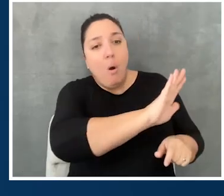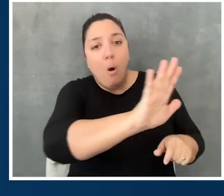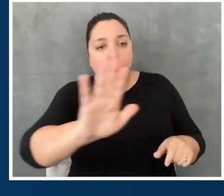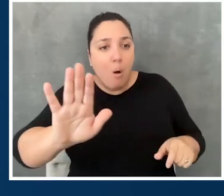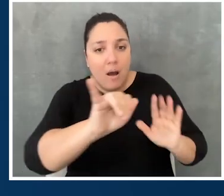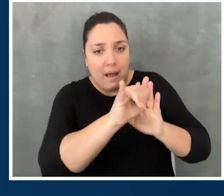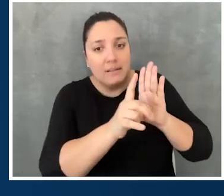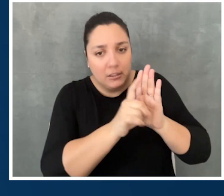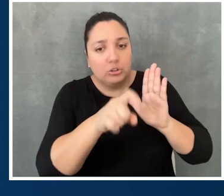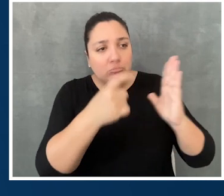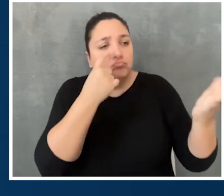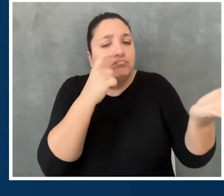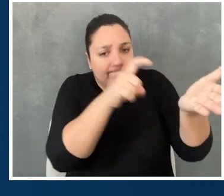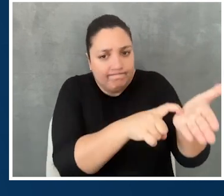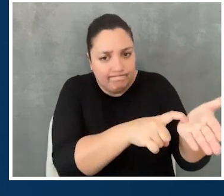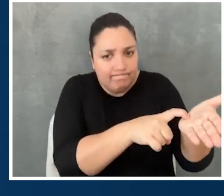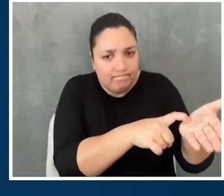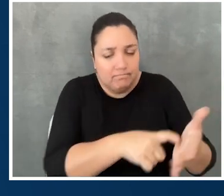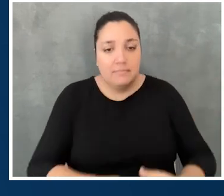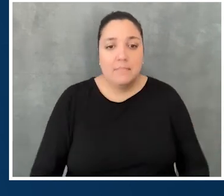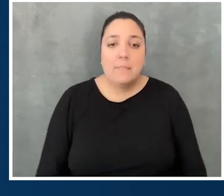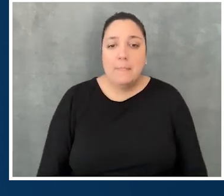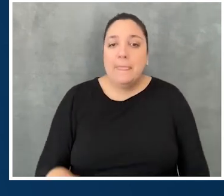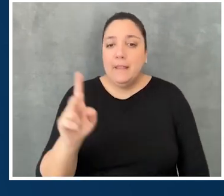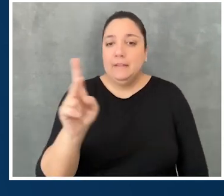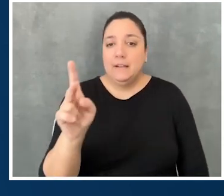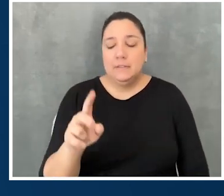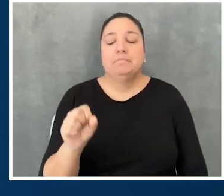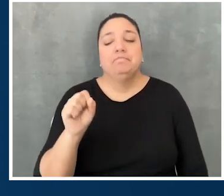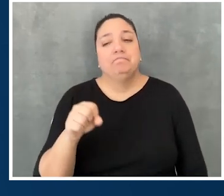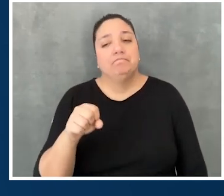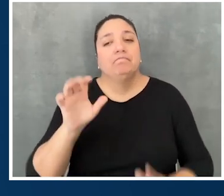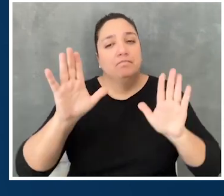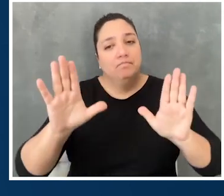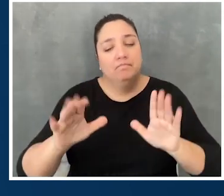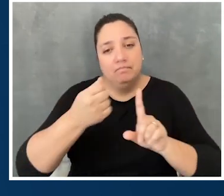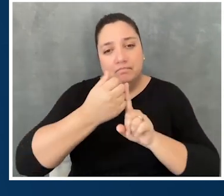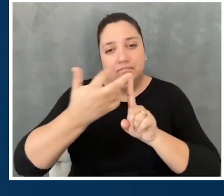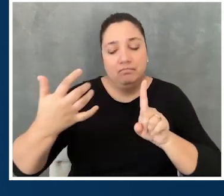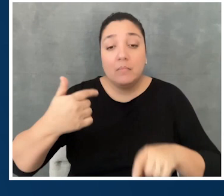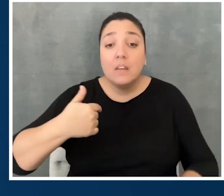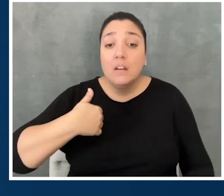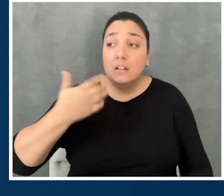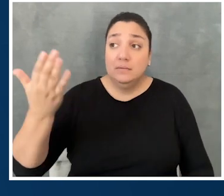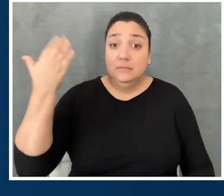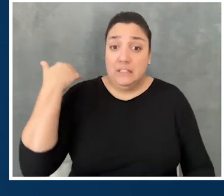Thank you so much. That was a really great breakdown. I find myself looking back. I spoke to a group of students last week